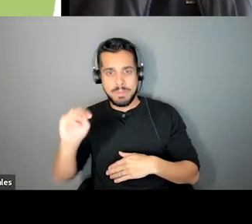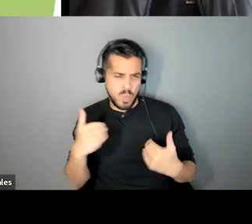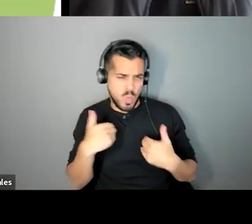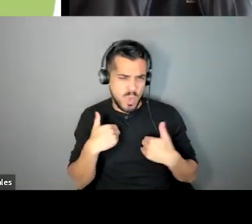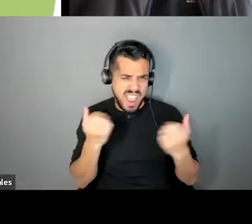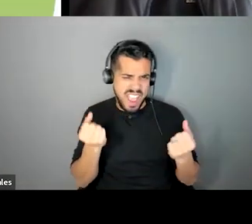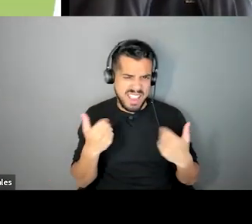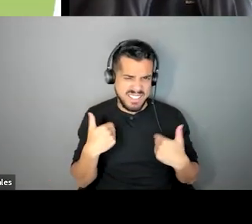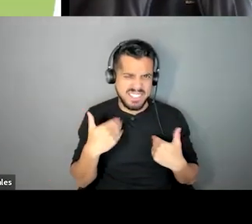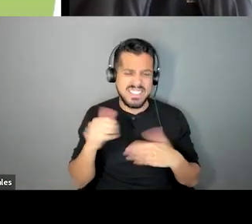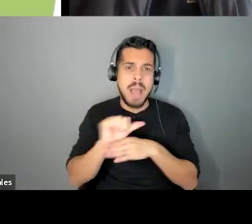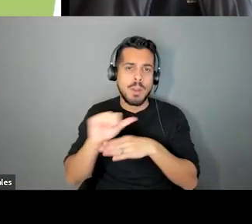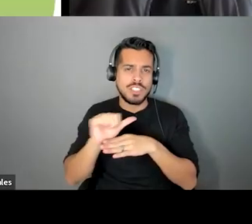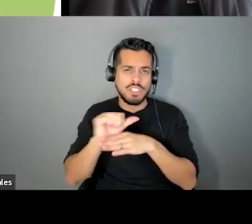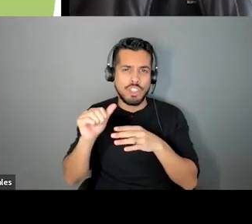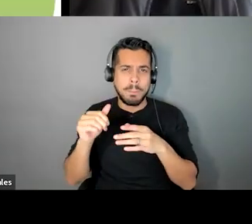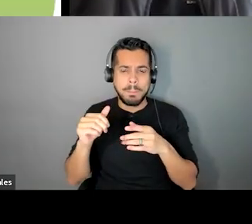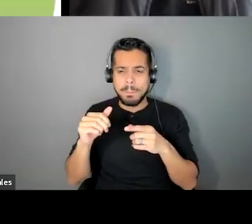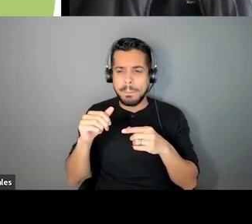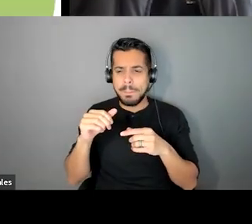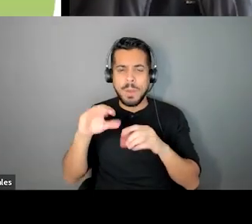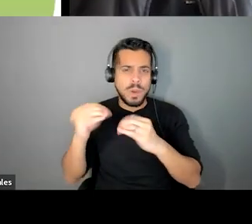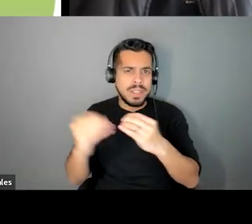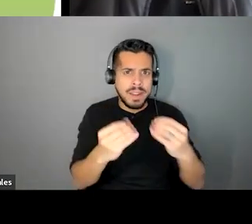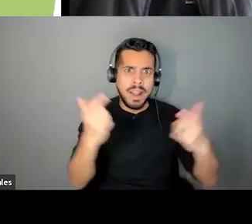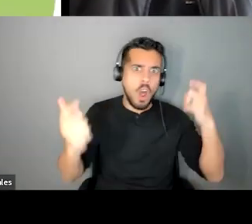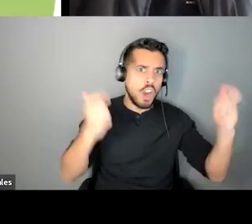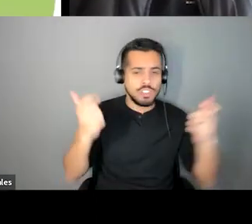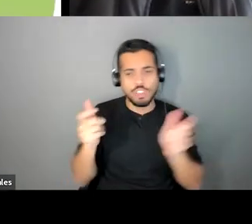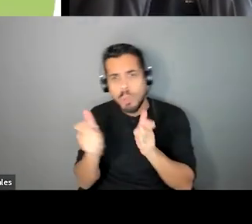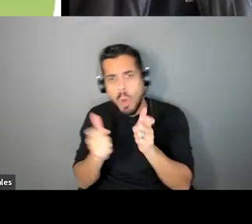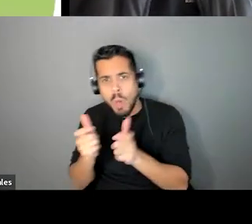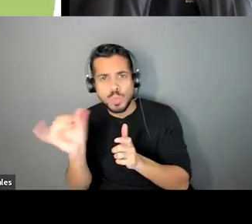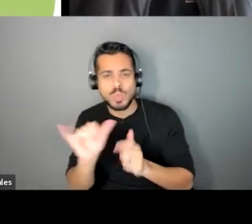uh... large and small. Um... uh... Dell, Dell computers, a massive brand.